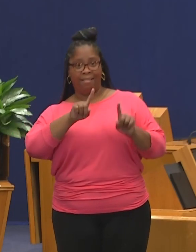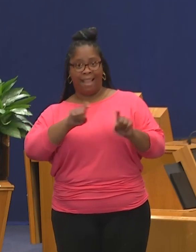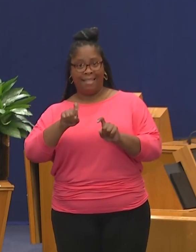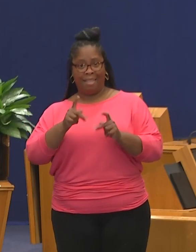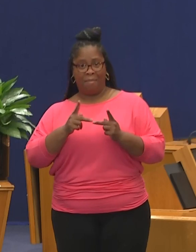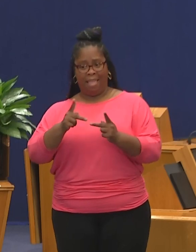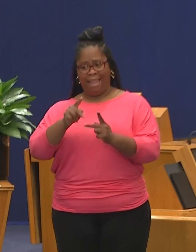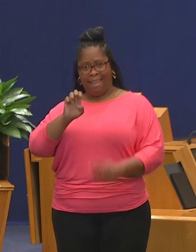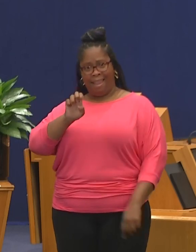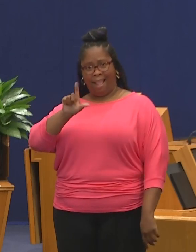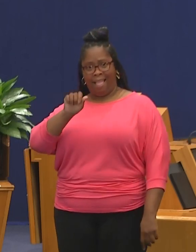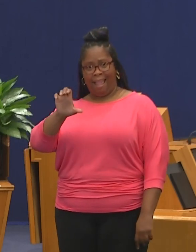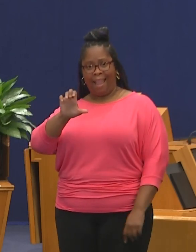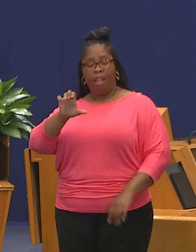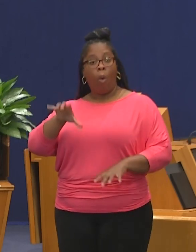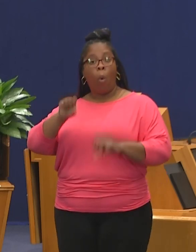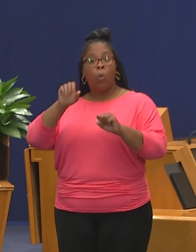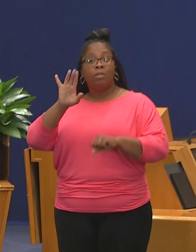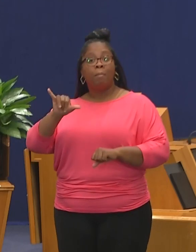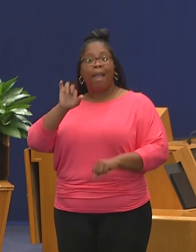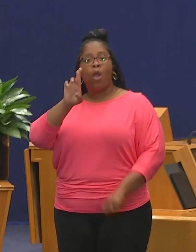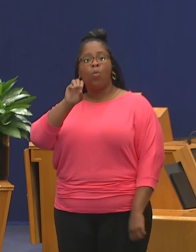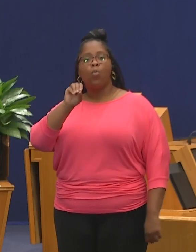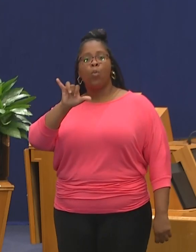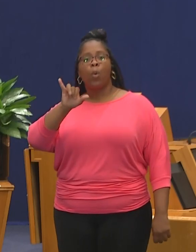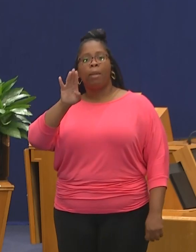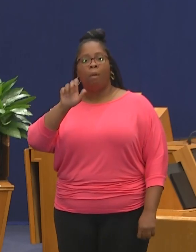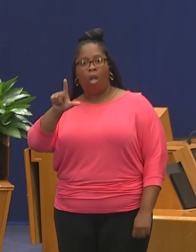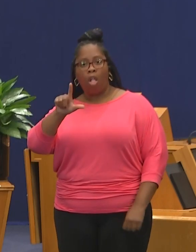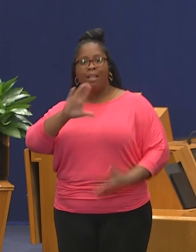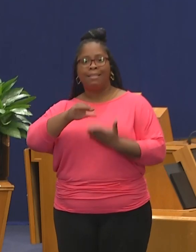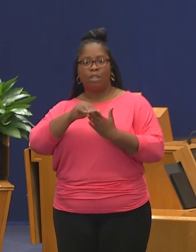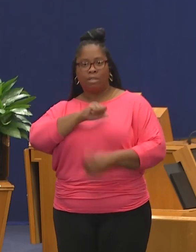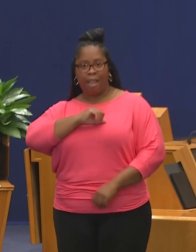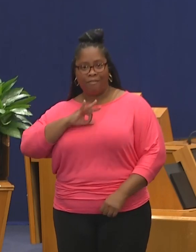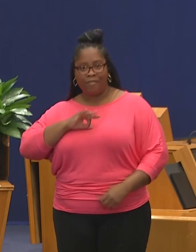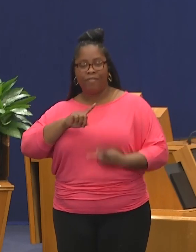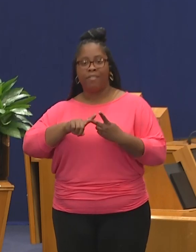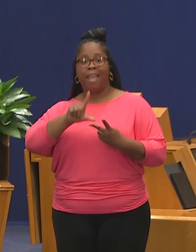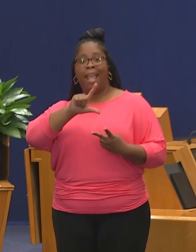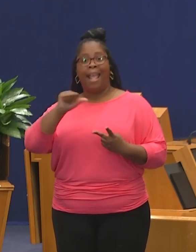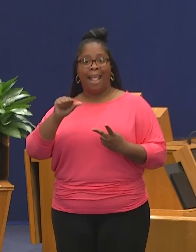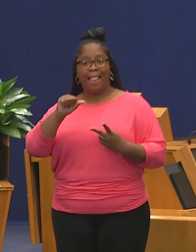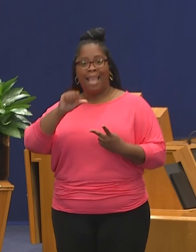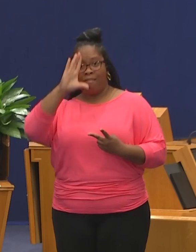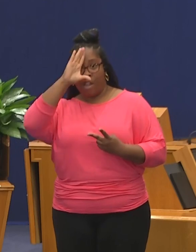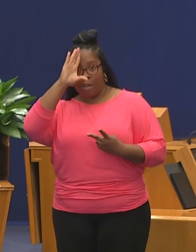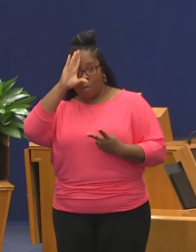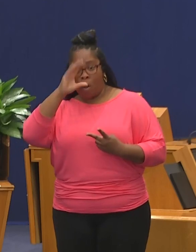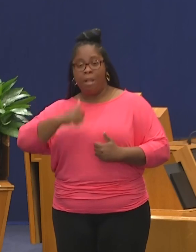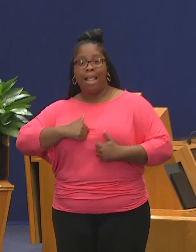THE TESTING SITE IS OPERATED BY OUR HARD WORKING ROY BALL CENTER